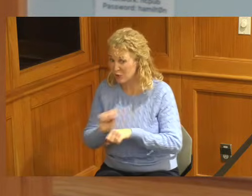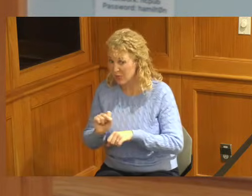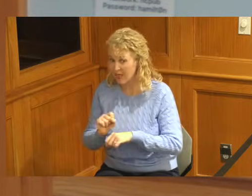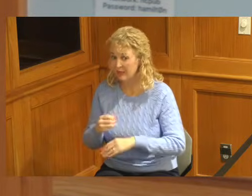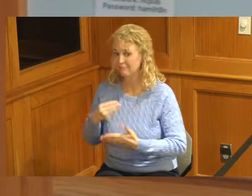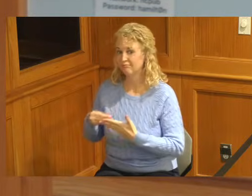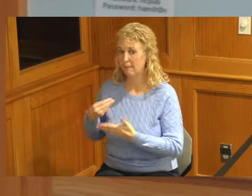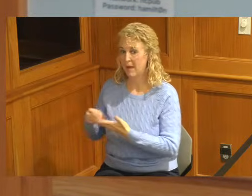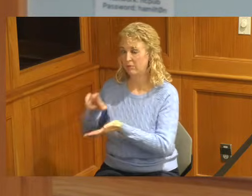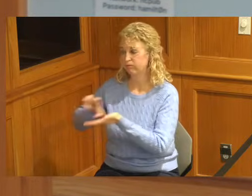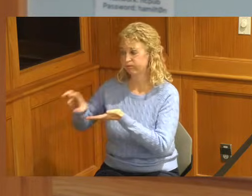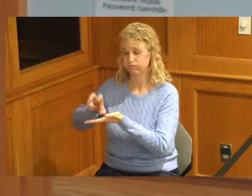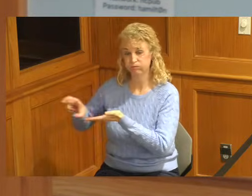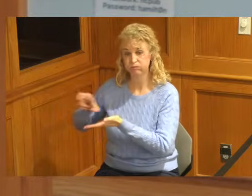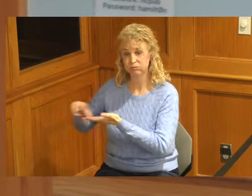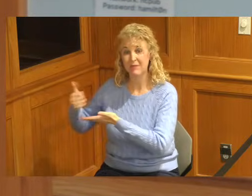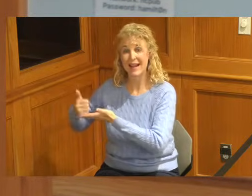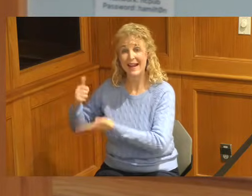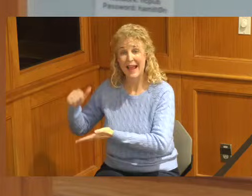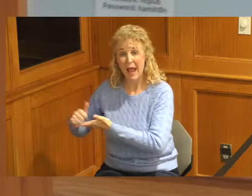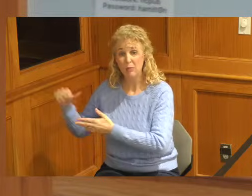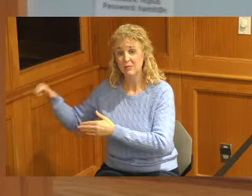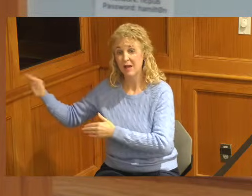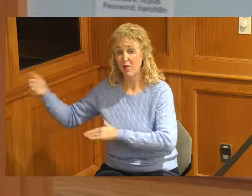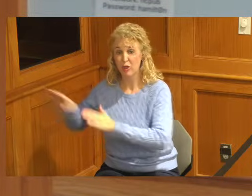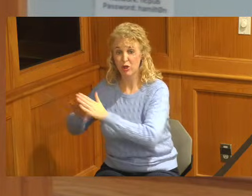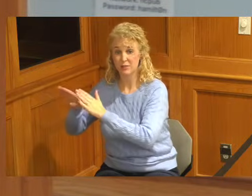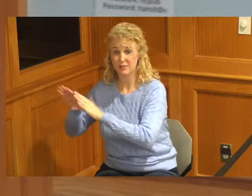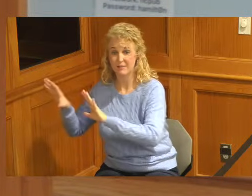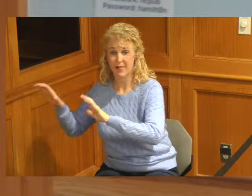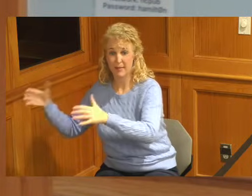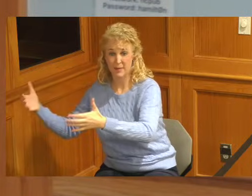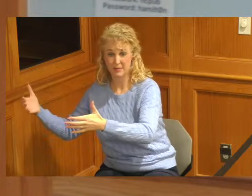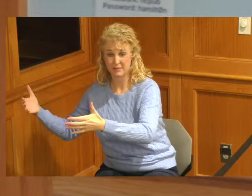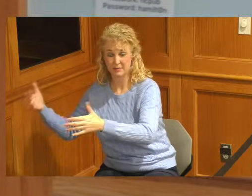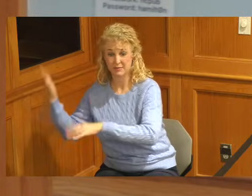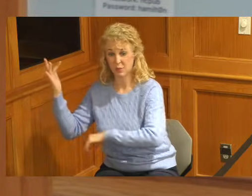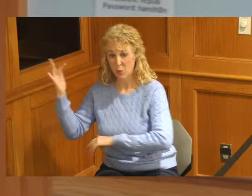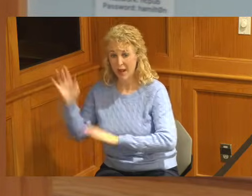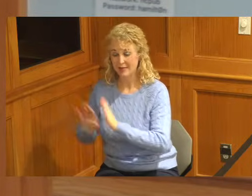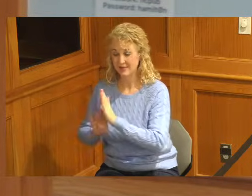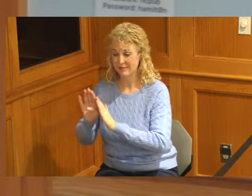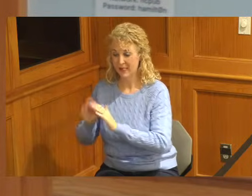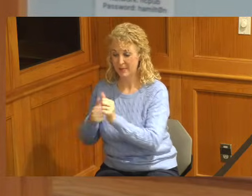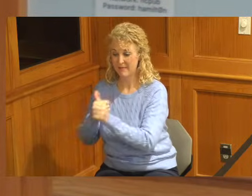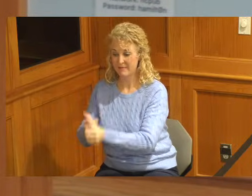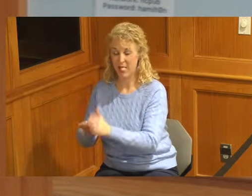times actually helps spur other other developments because development follows development. But there